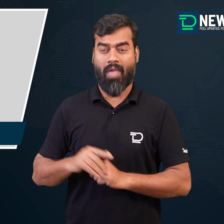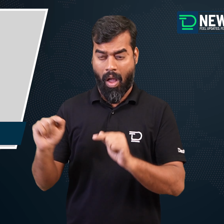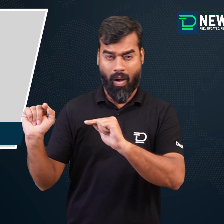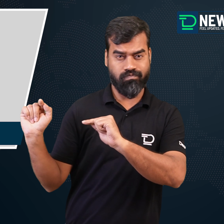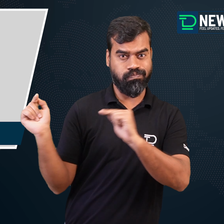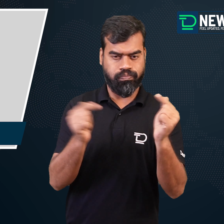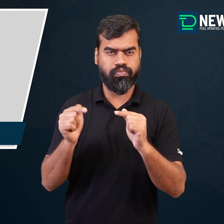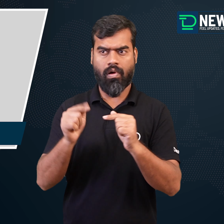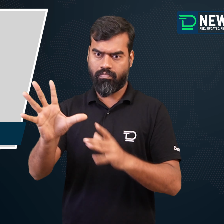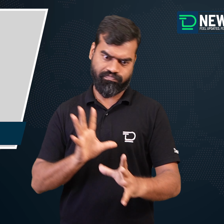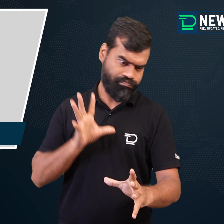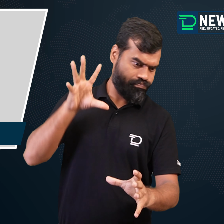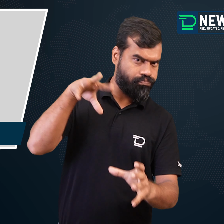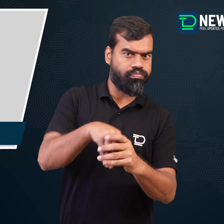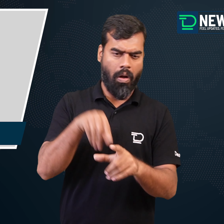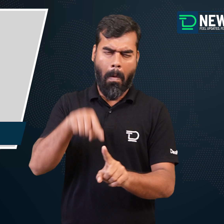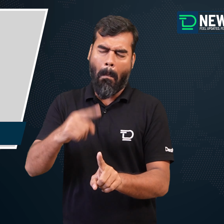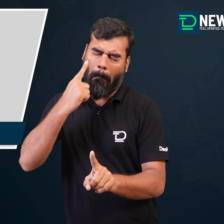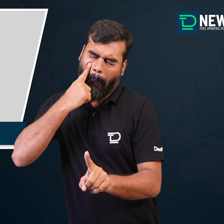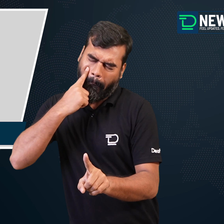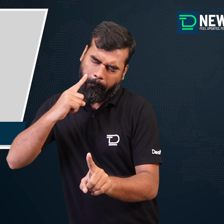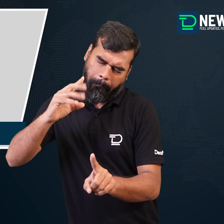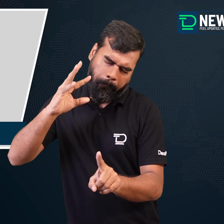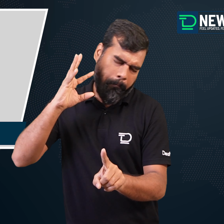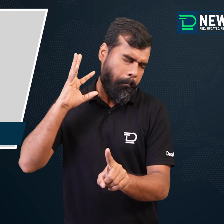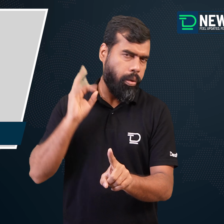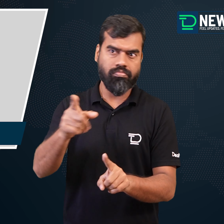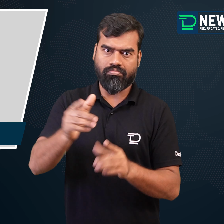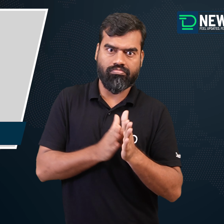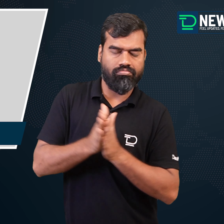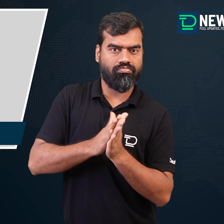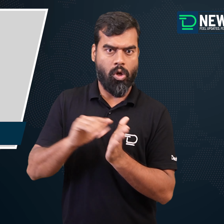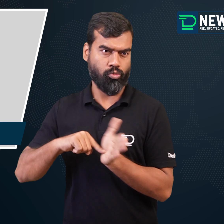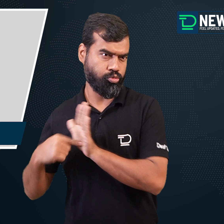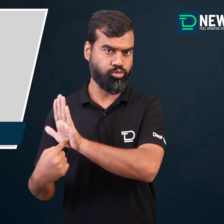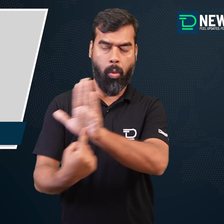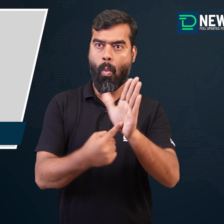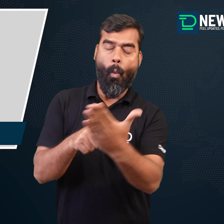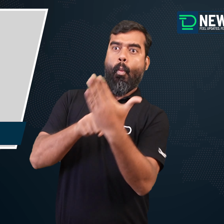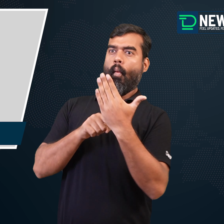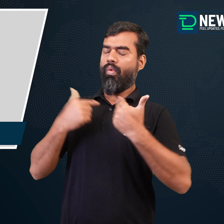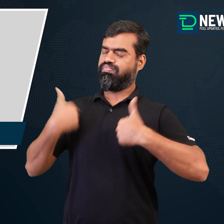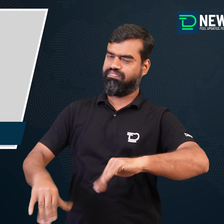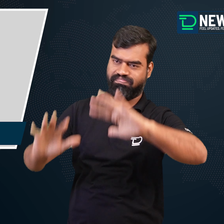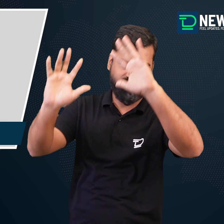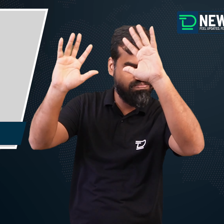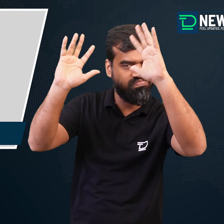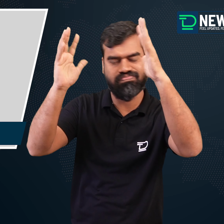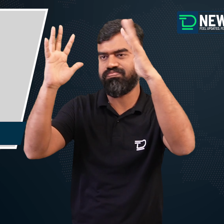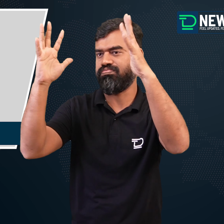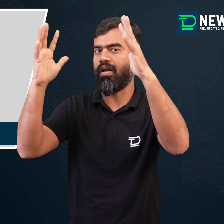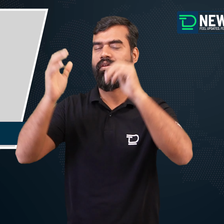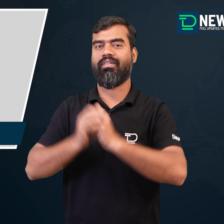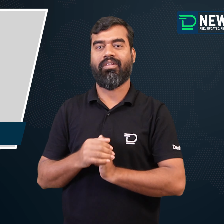we appreciate your interest in discussing important issues in the country.